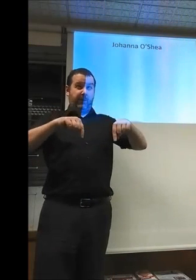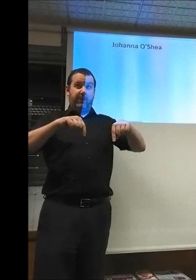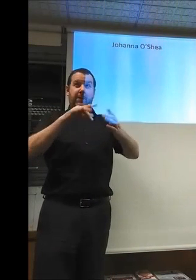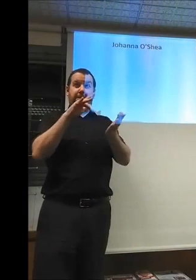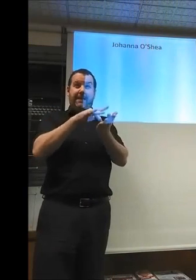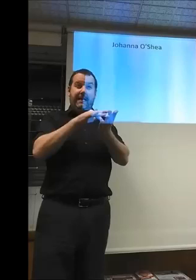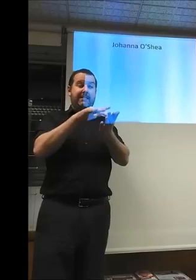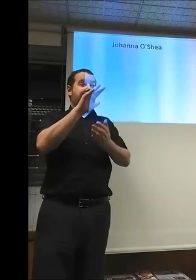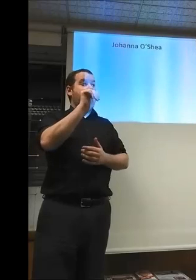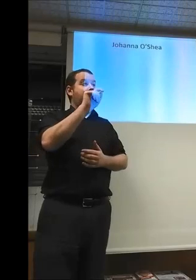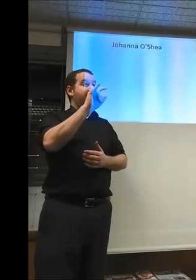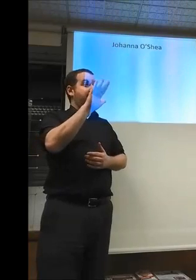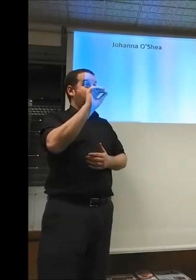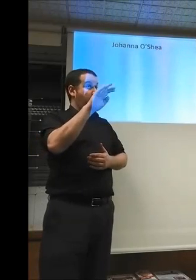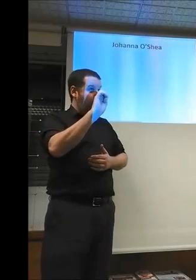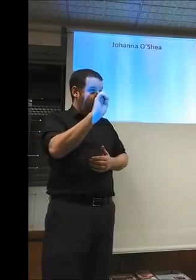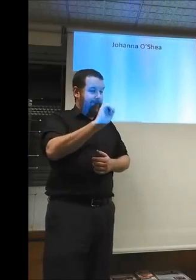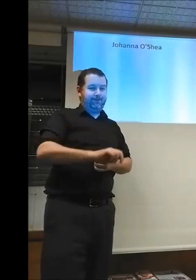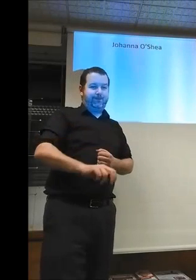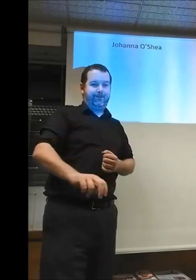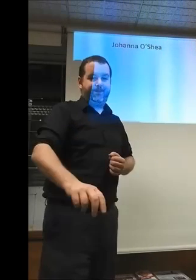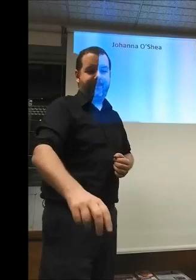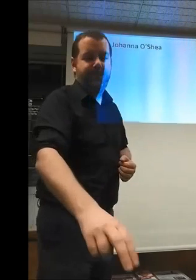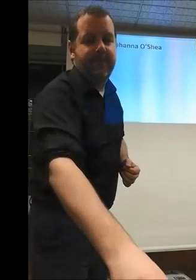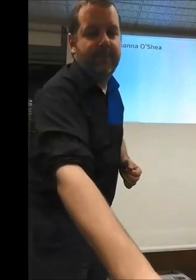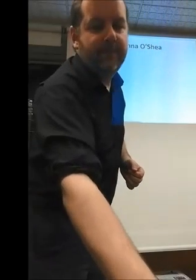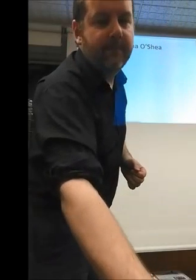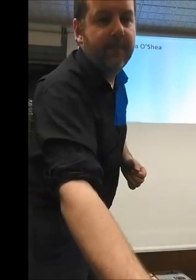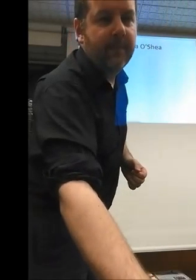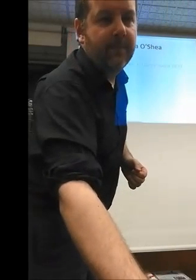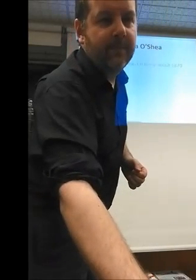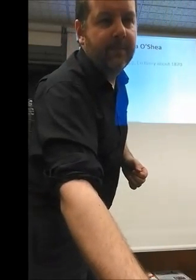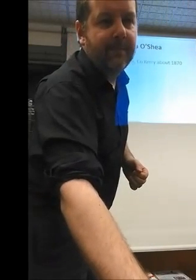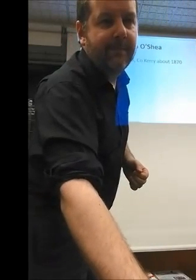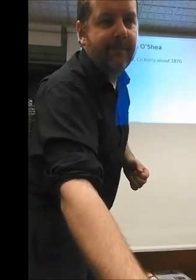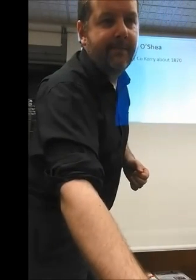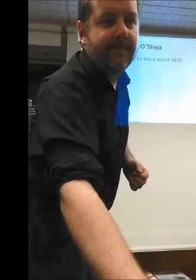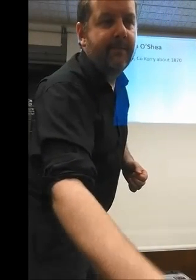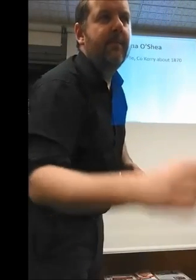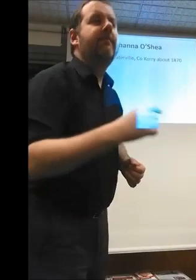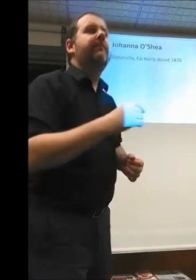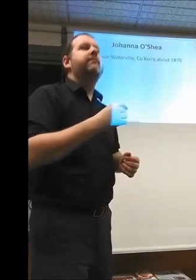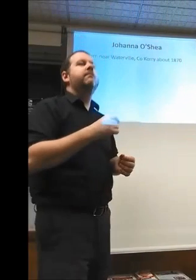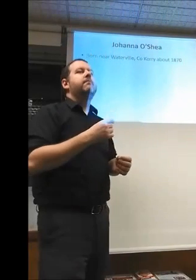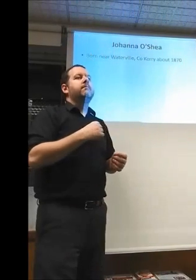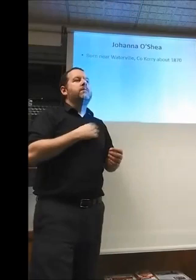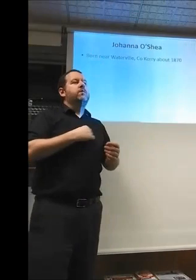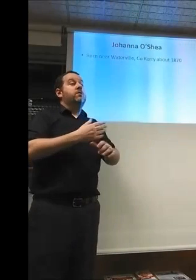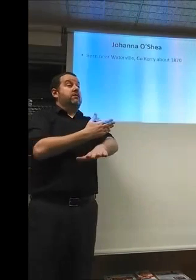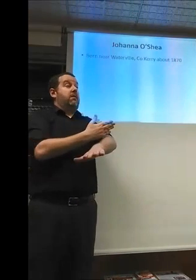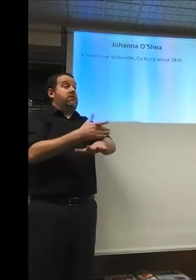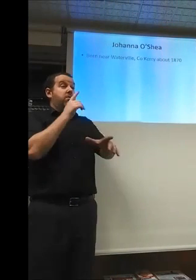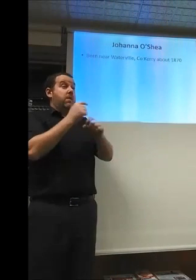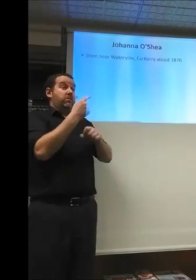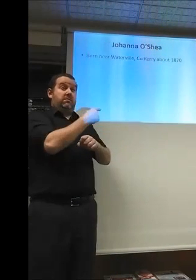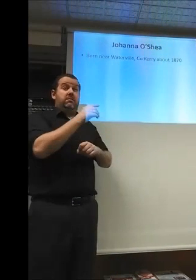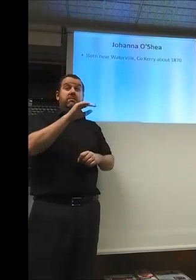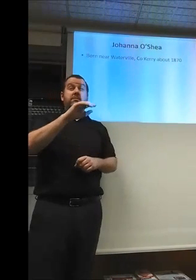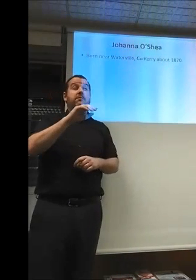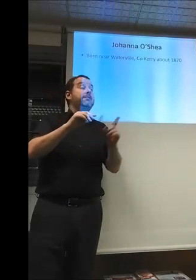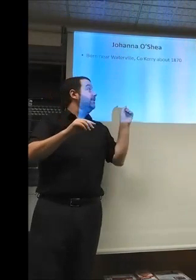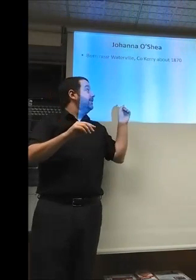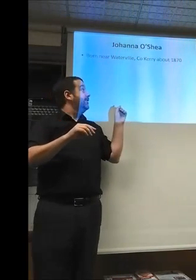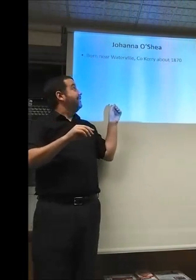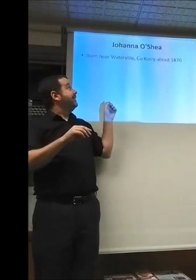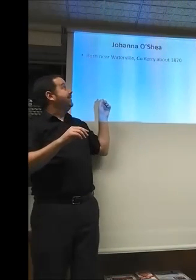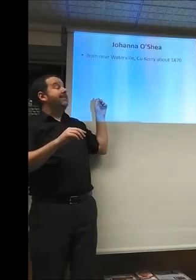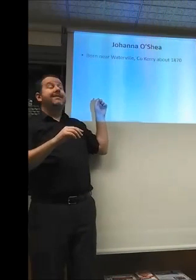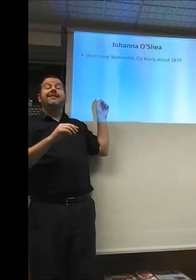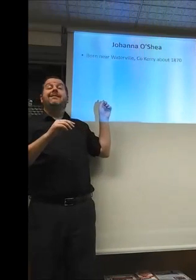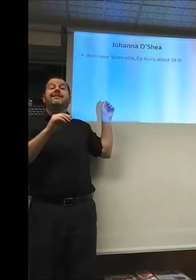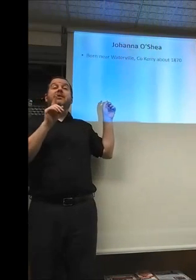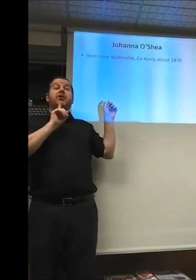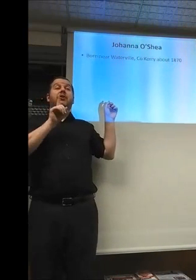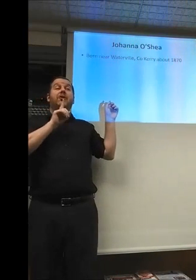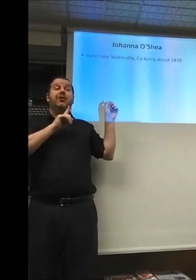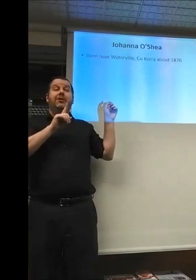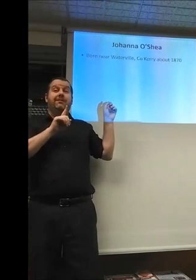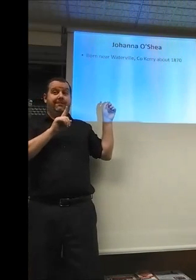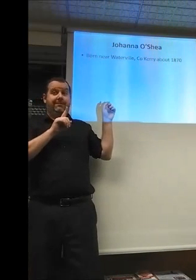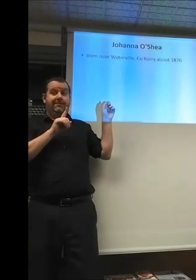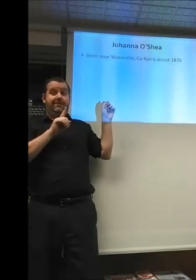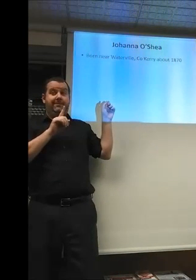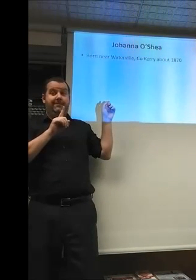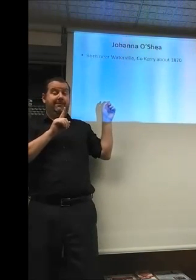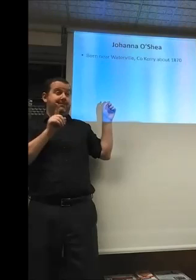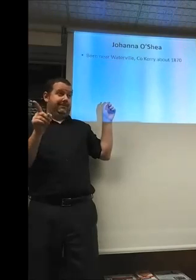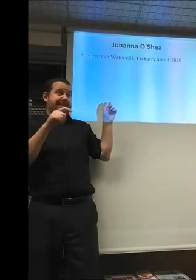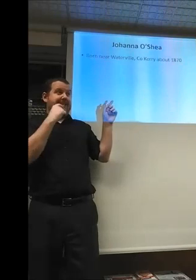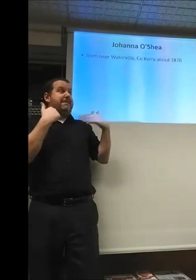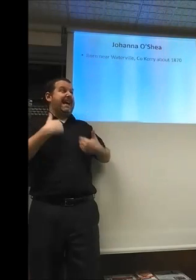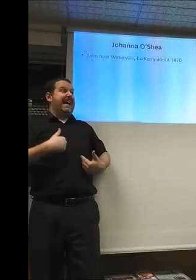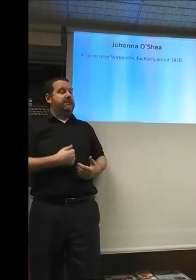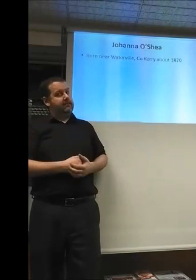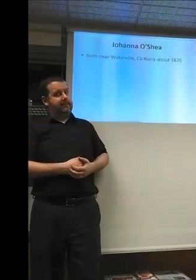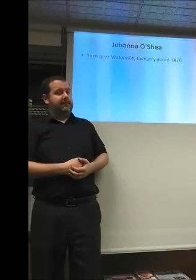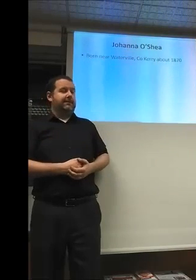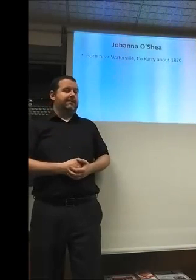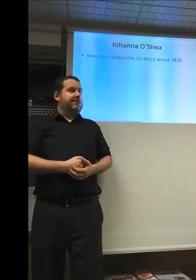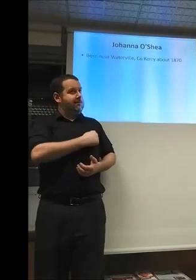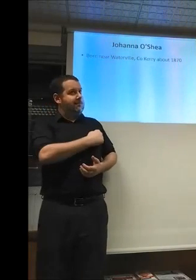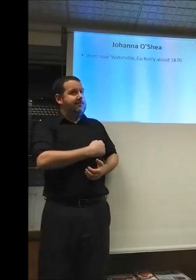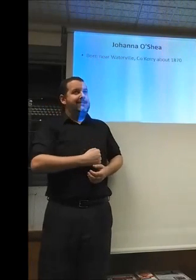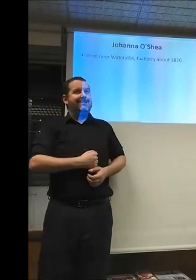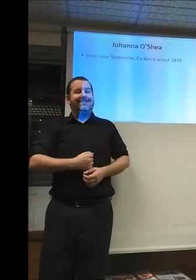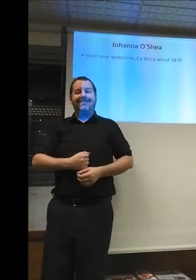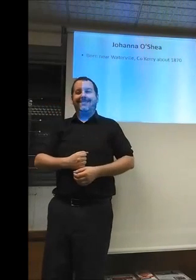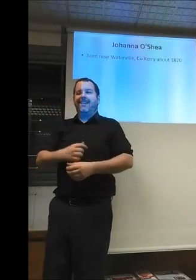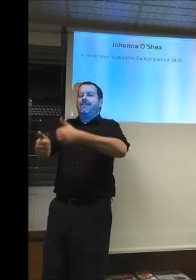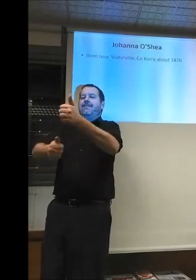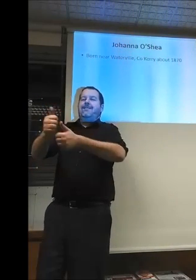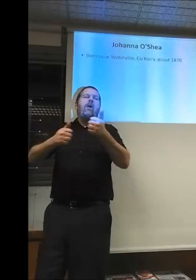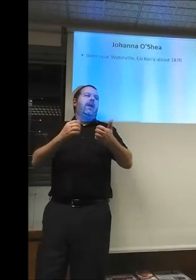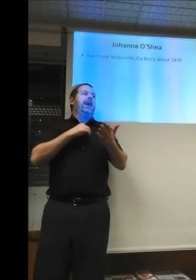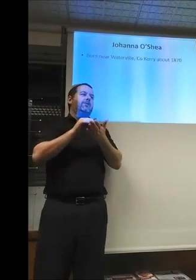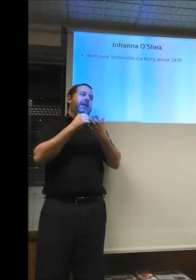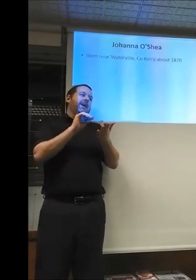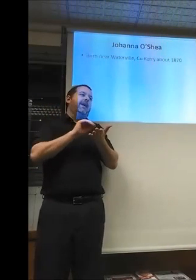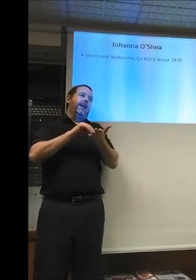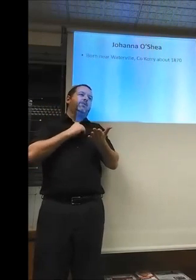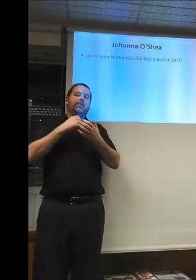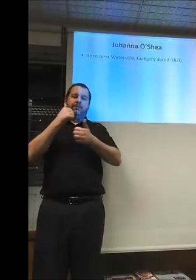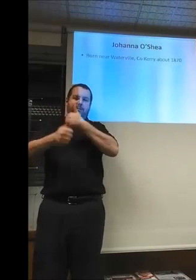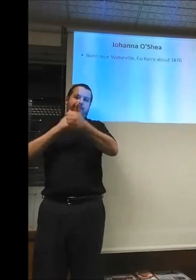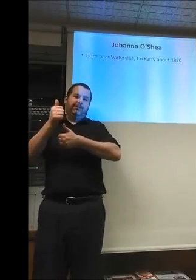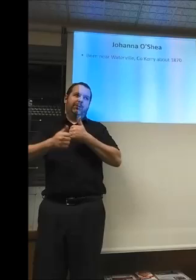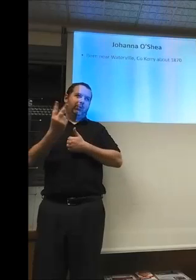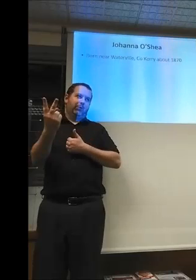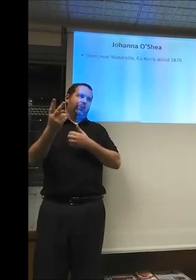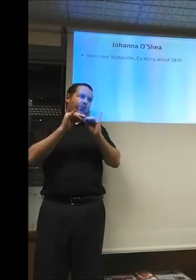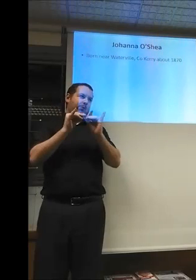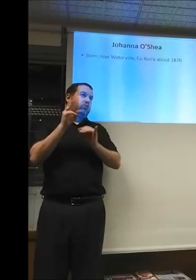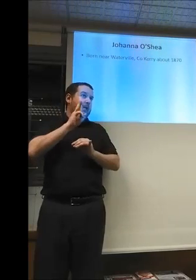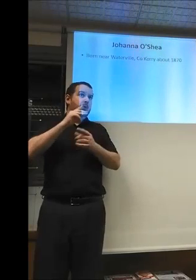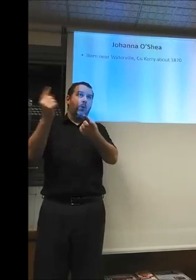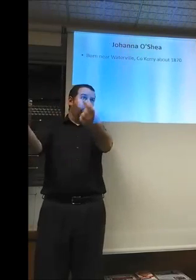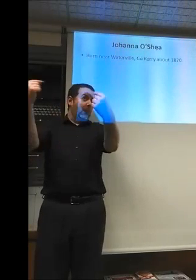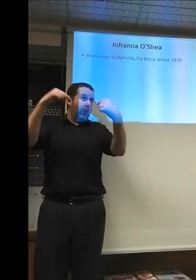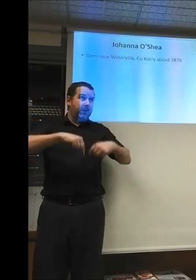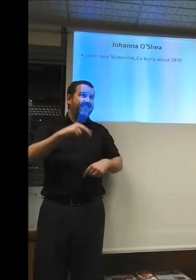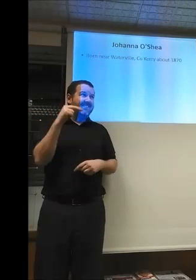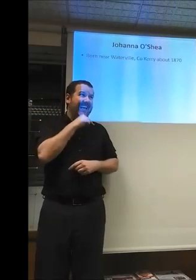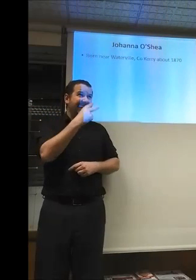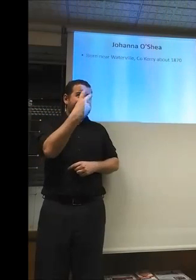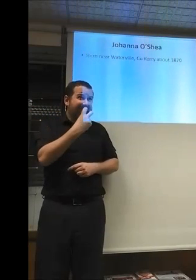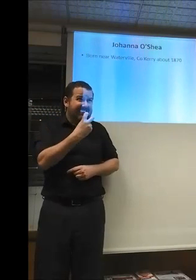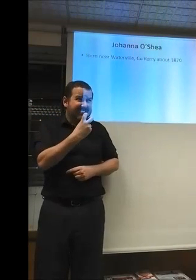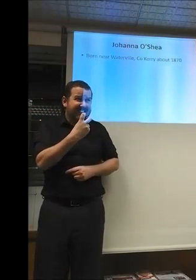people in the jury, they discussed the case and throughout the trial they spoke about